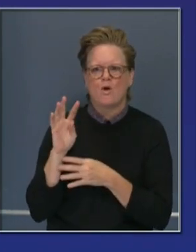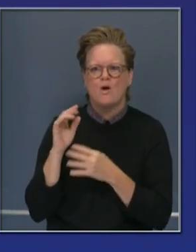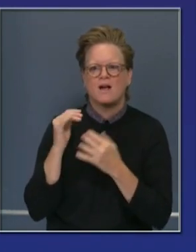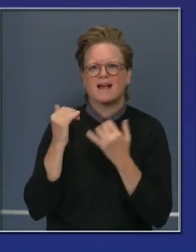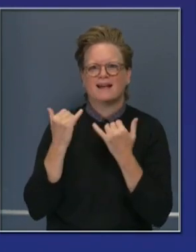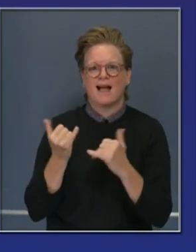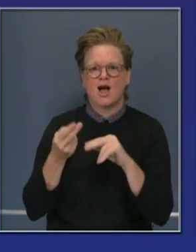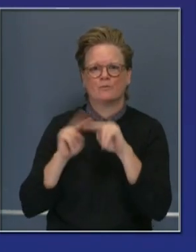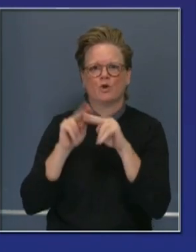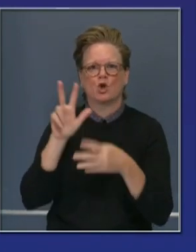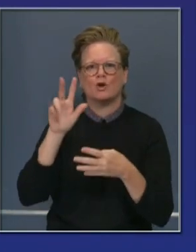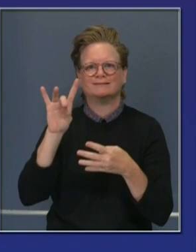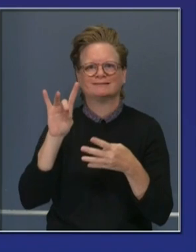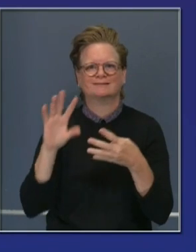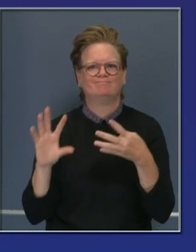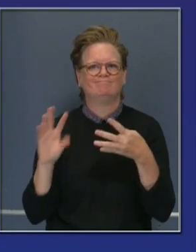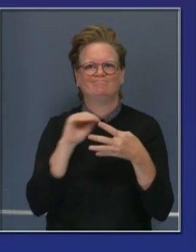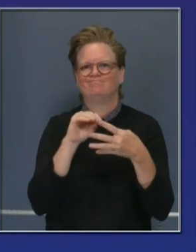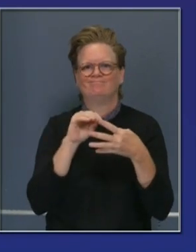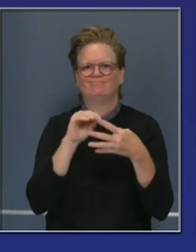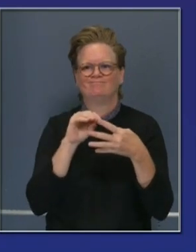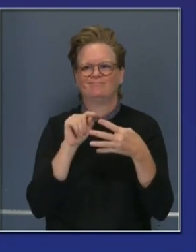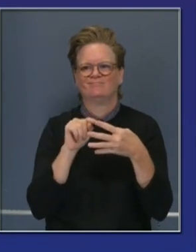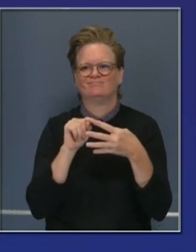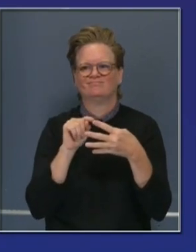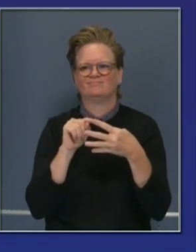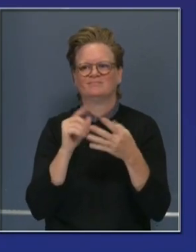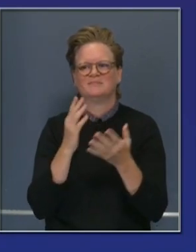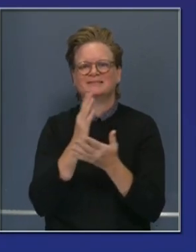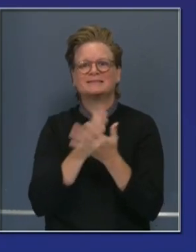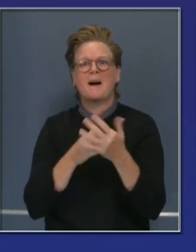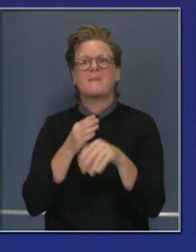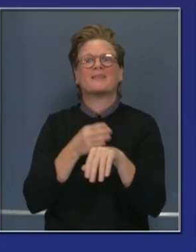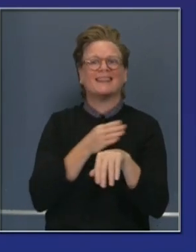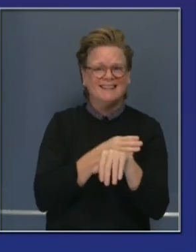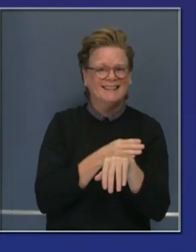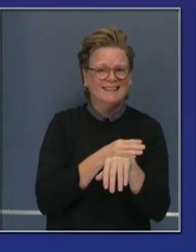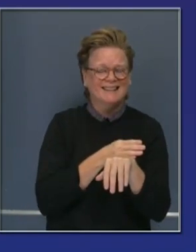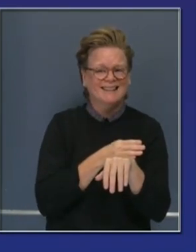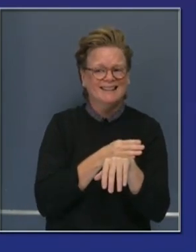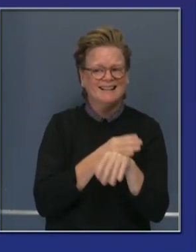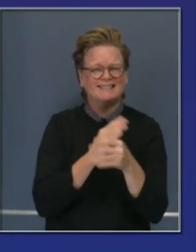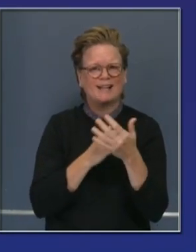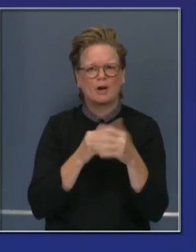RANGE. 30 FOR THE LAST TIME THAT THEY HAVE COME ON AND OFF THE MONITORING LIST.